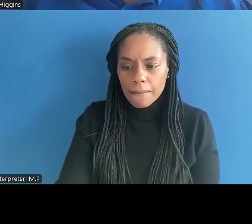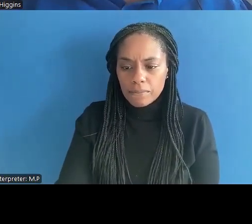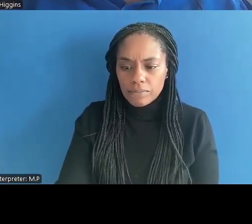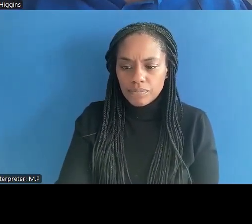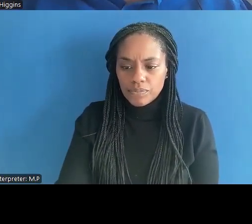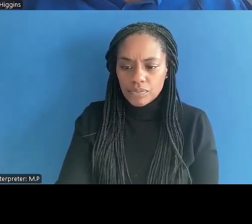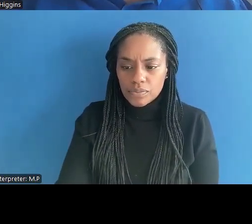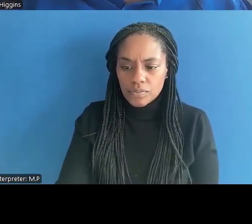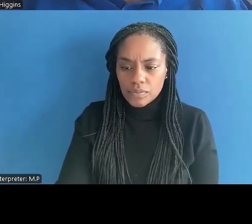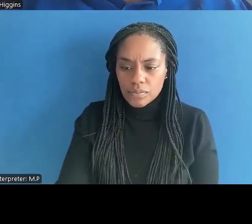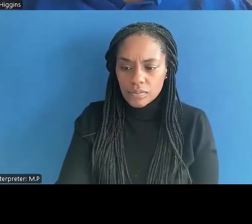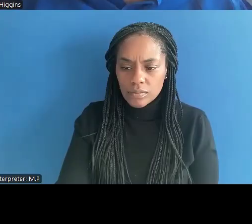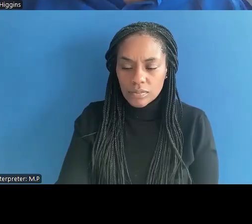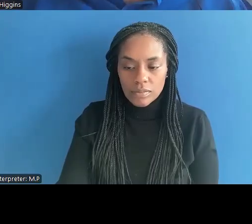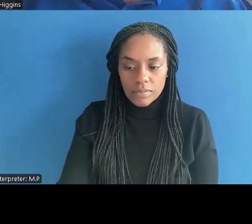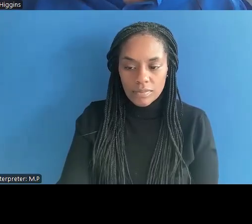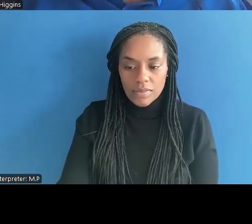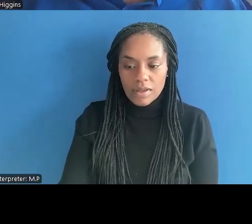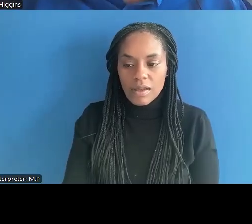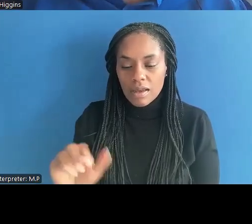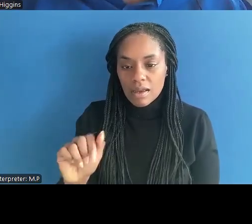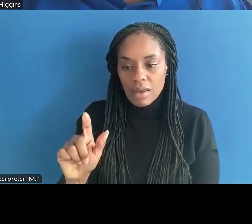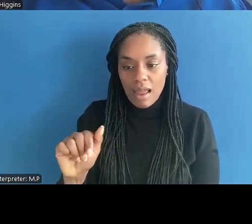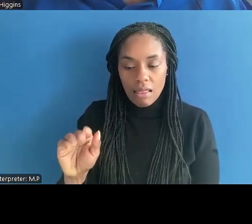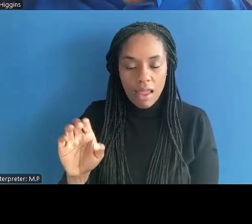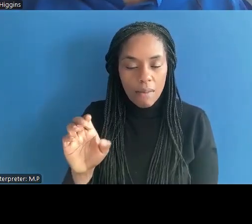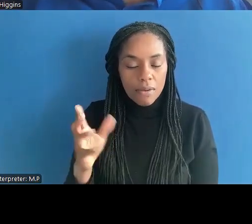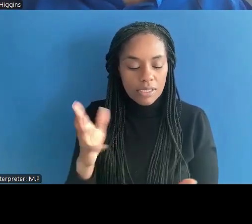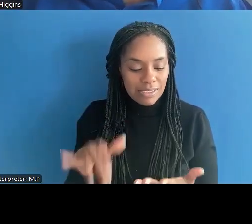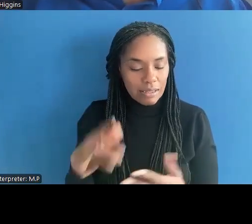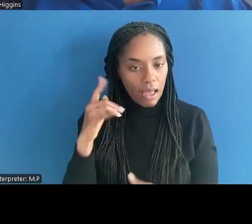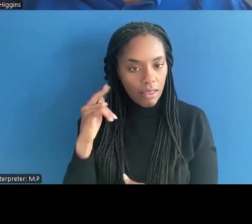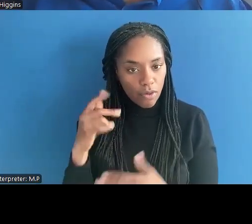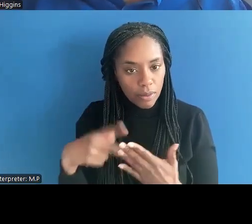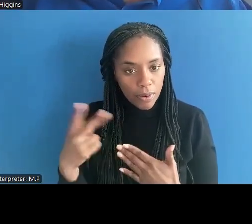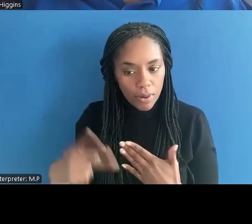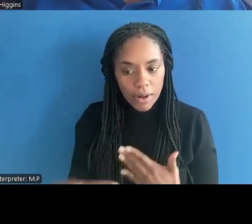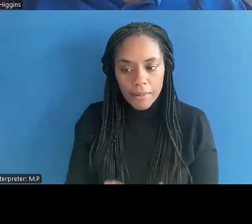So Cal Able is the California program. And there's a link here,